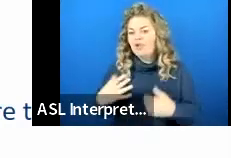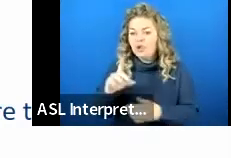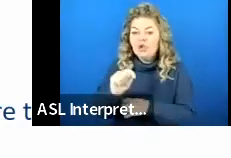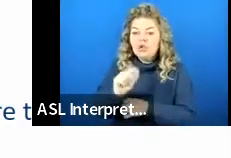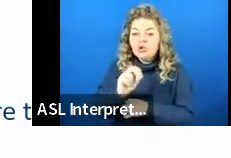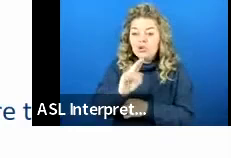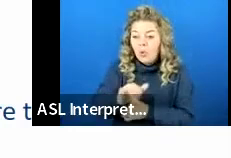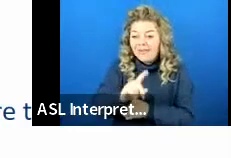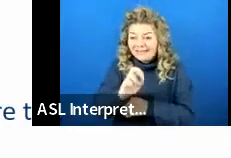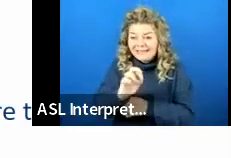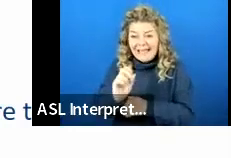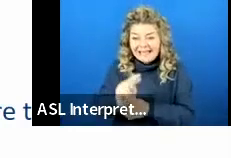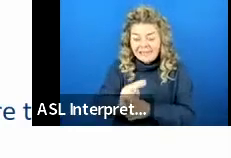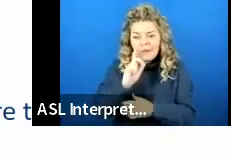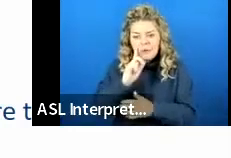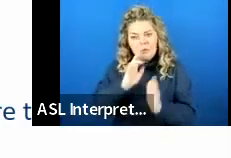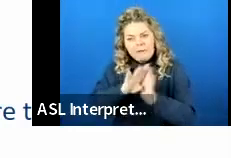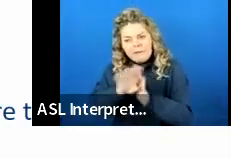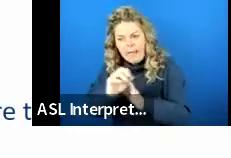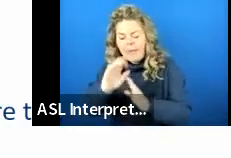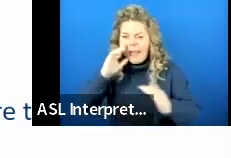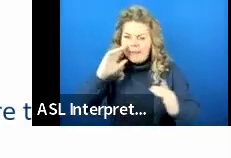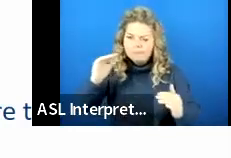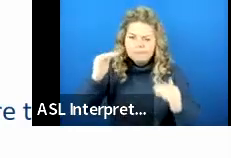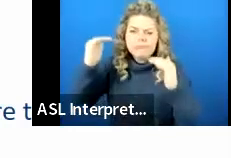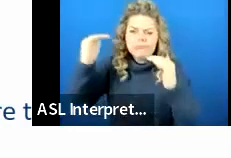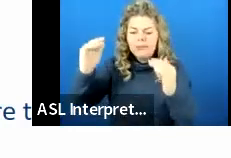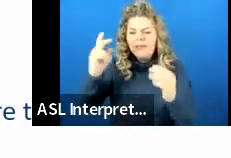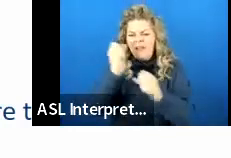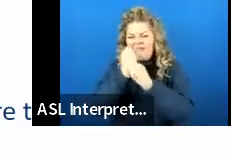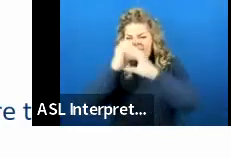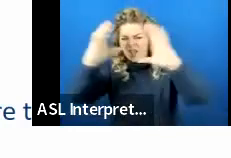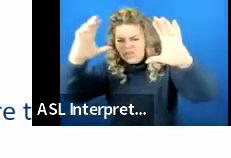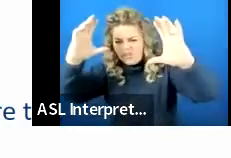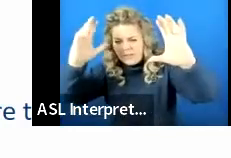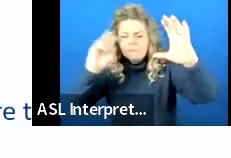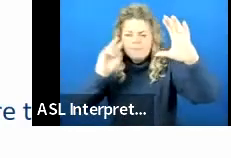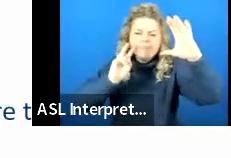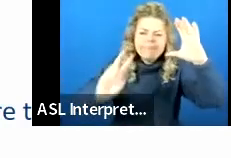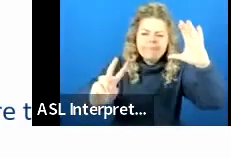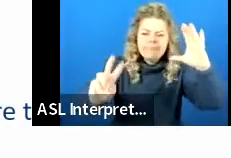and advance a comprehensive programmatic vision that addresses infrastructure support,